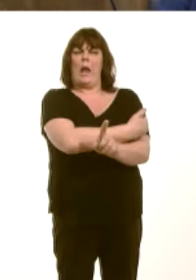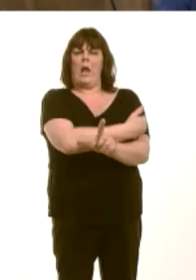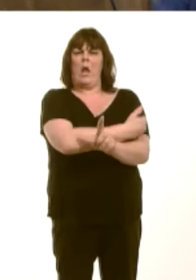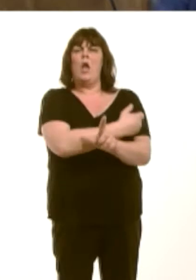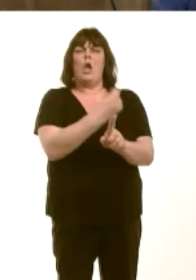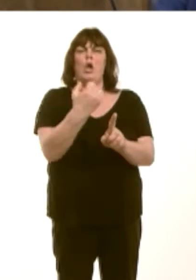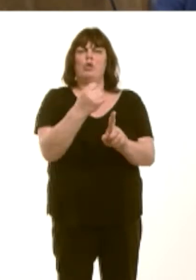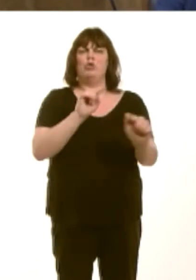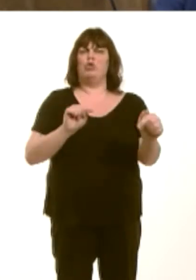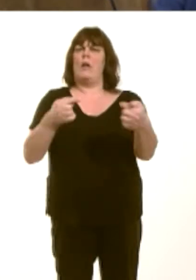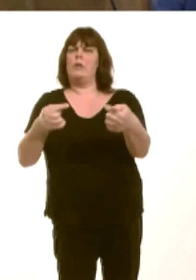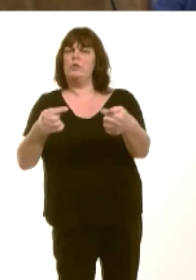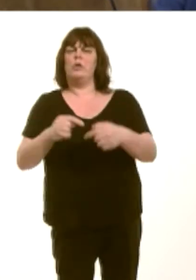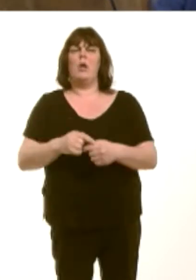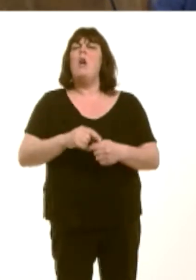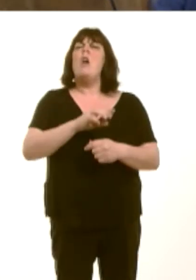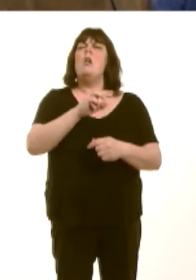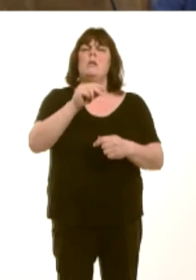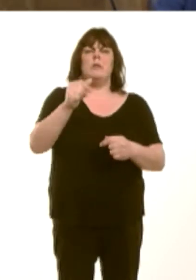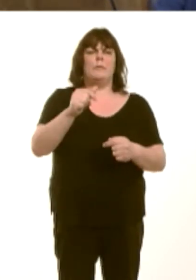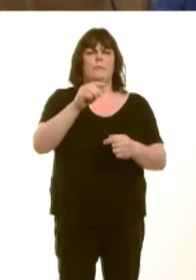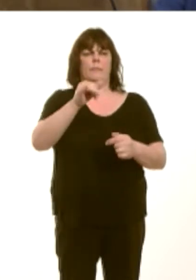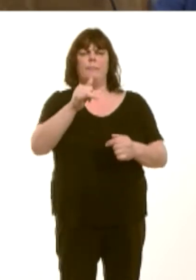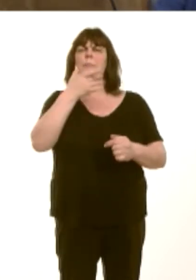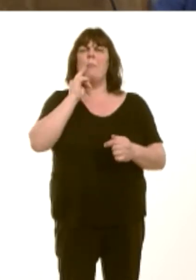There is a tendency, sometimes, to settle; thatís a natural tendency and, sometimes,